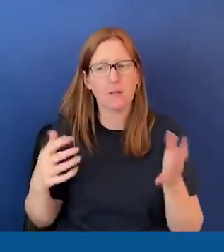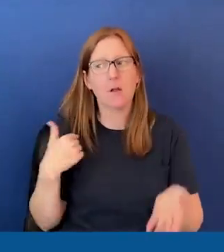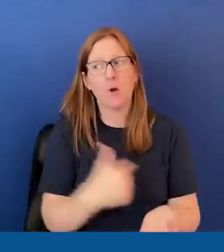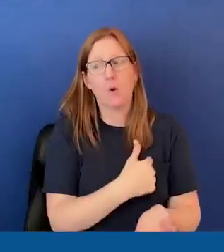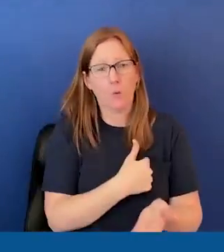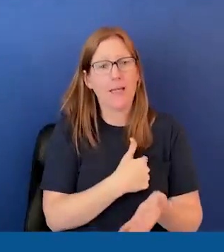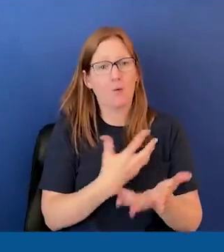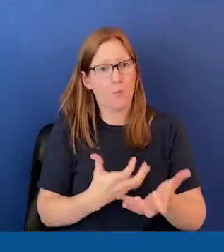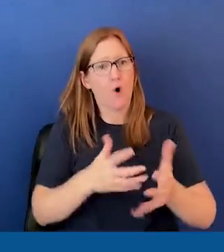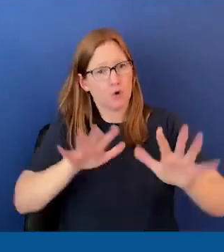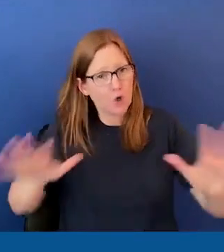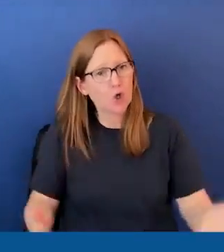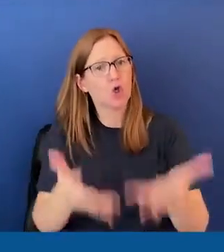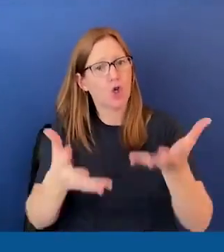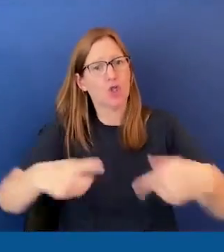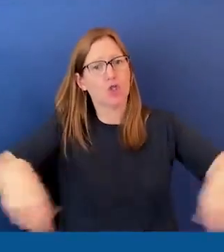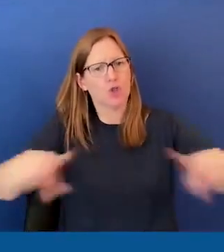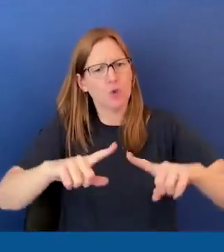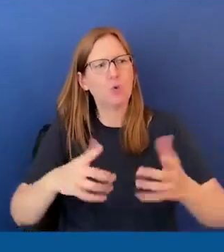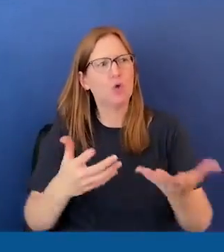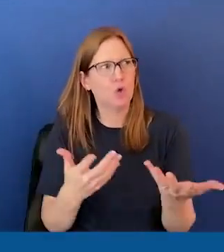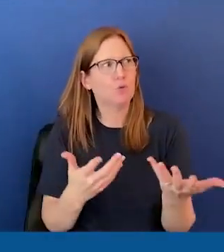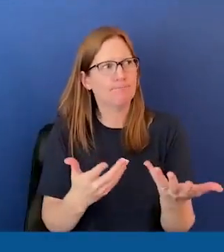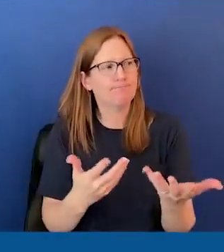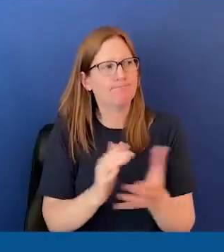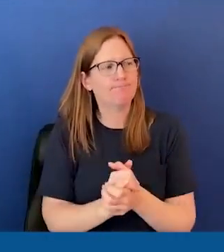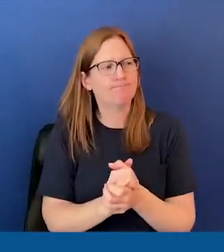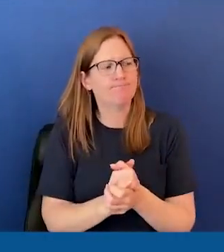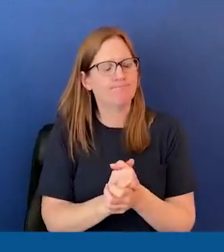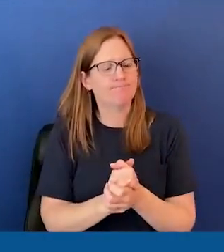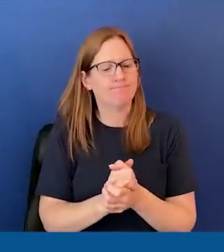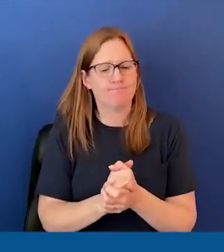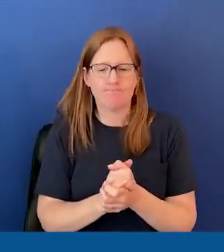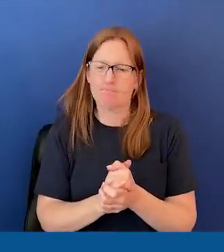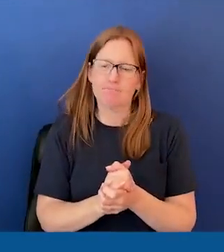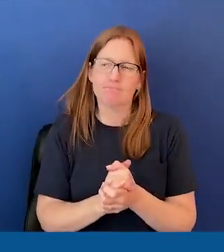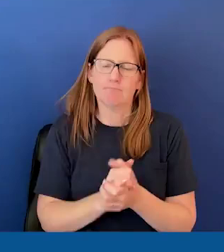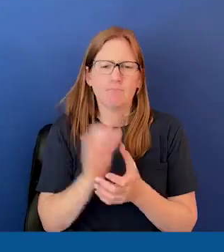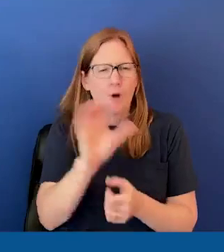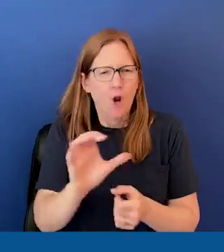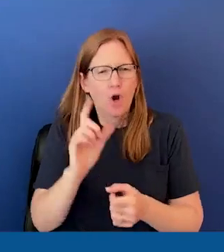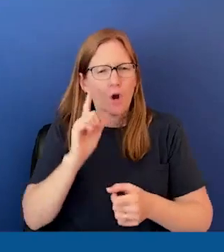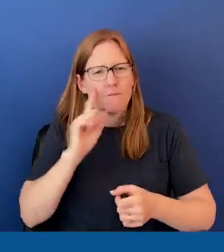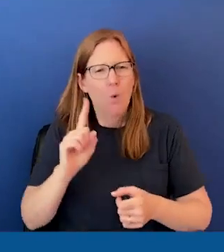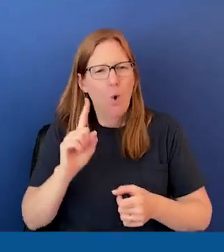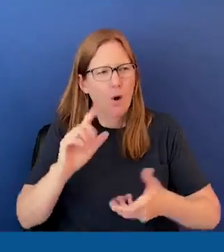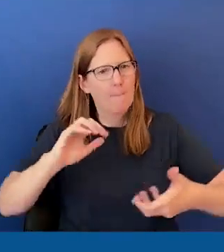you to find not only partners that sort of are your connected partners,